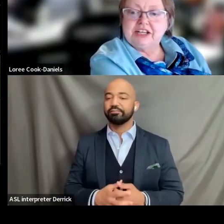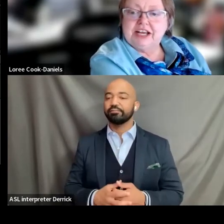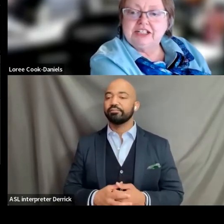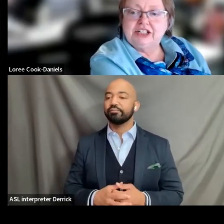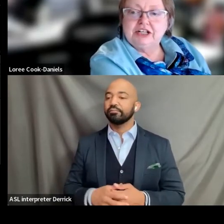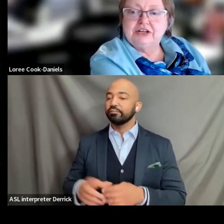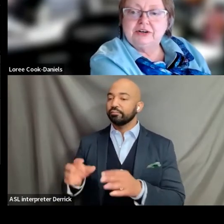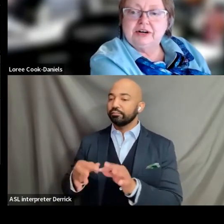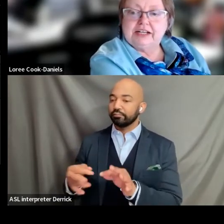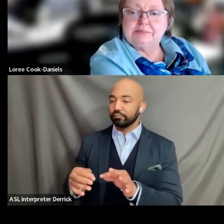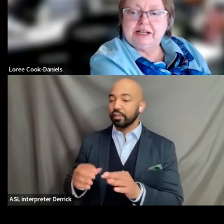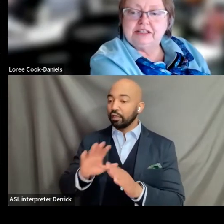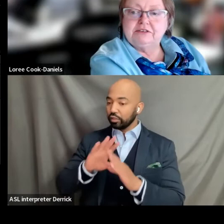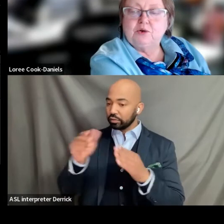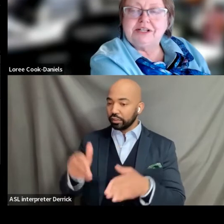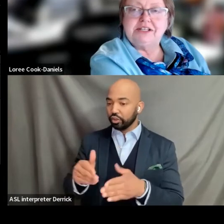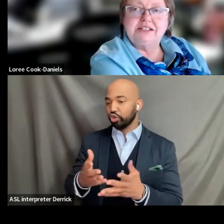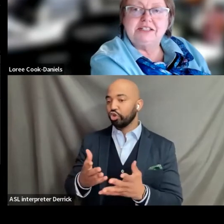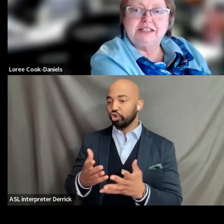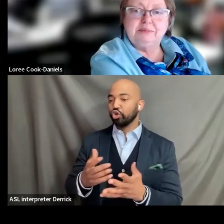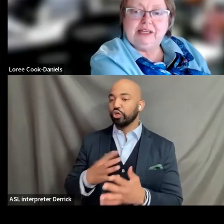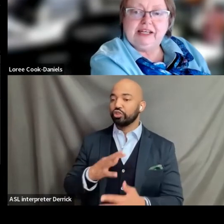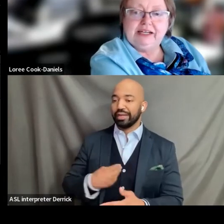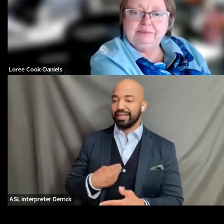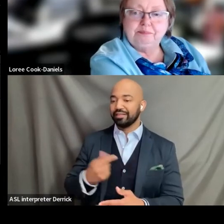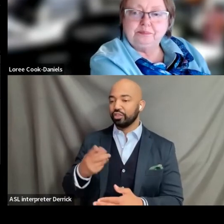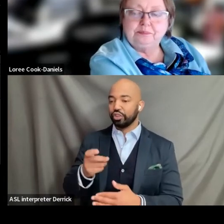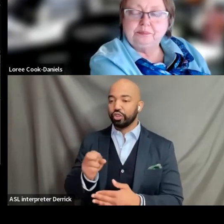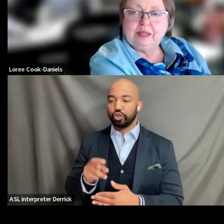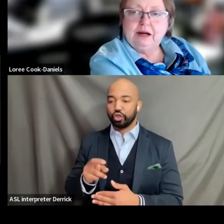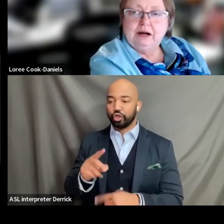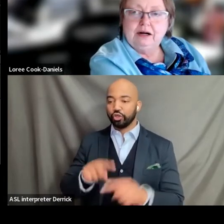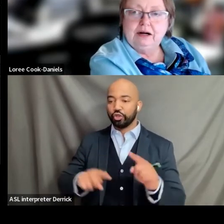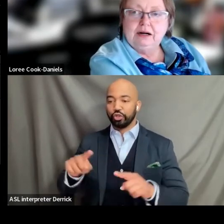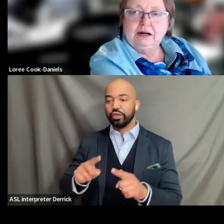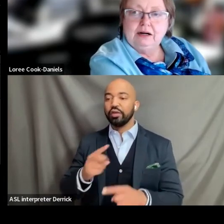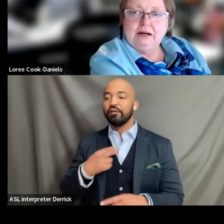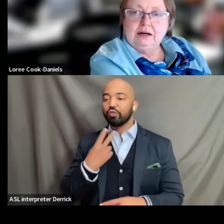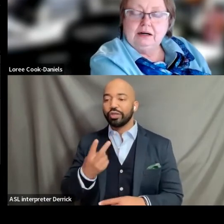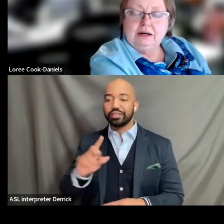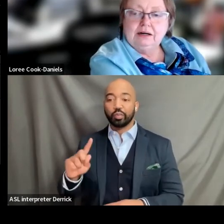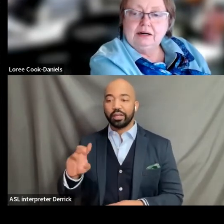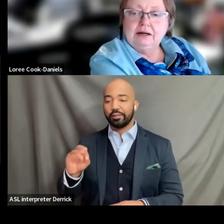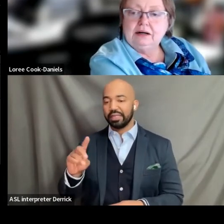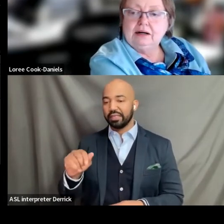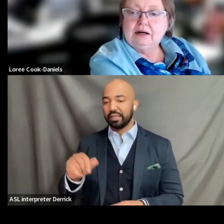Center trans and gender expansive voices in the media. Target misinformation.